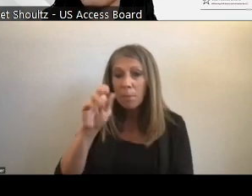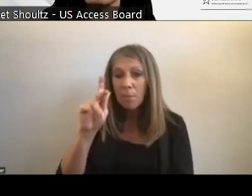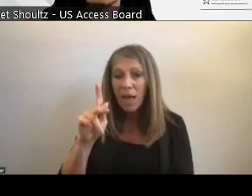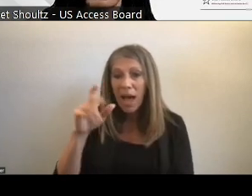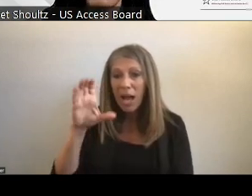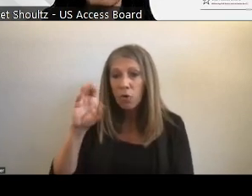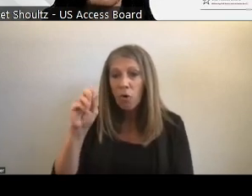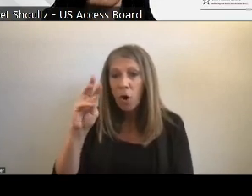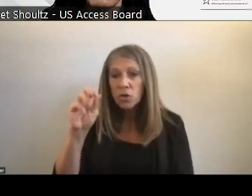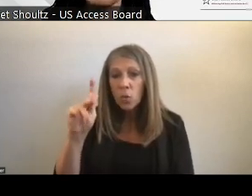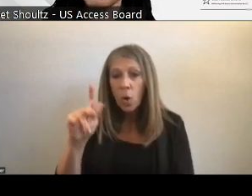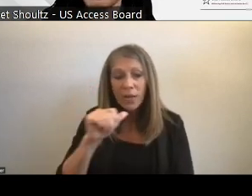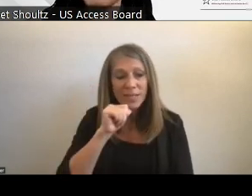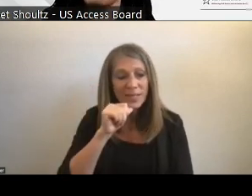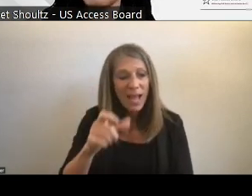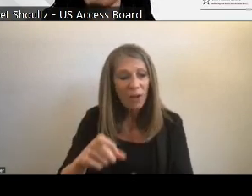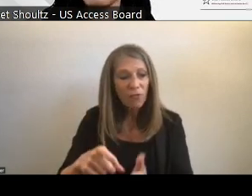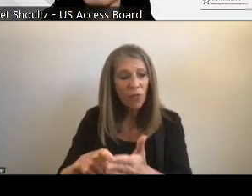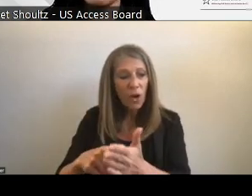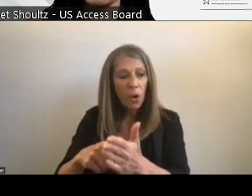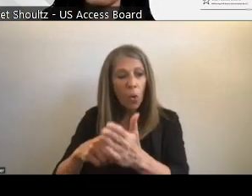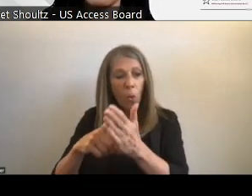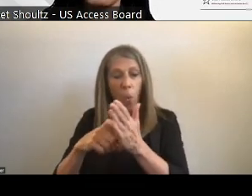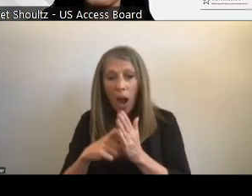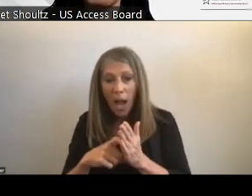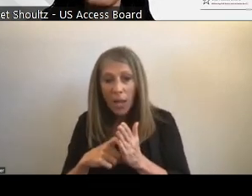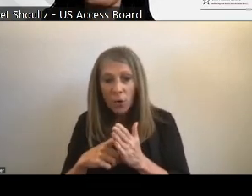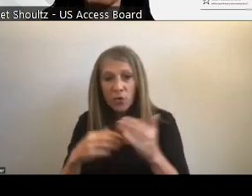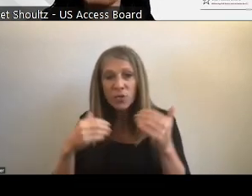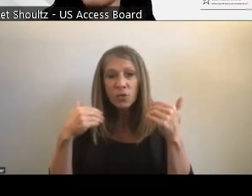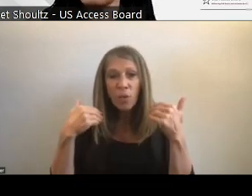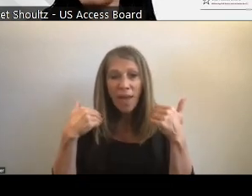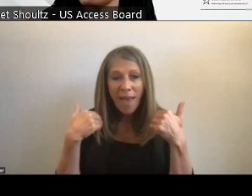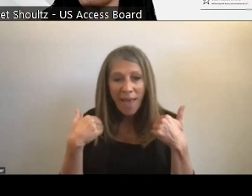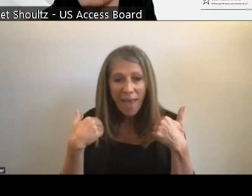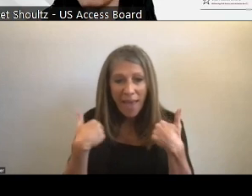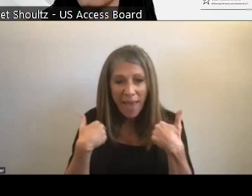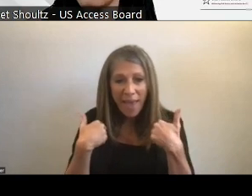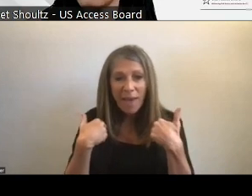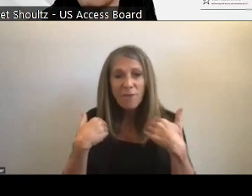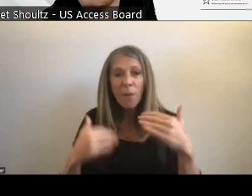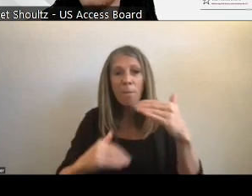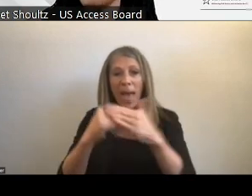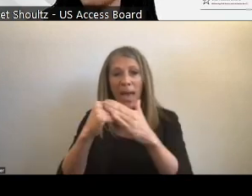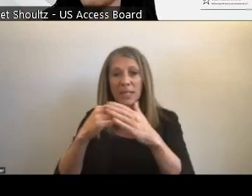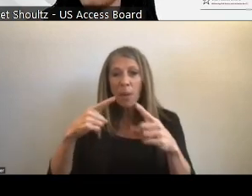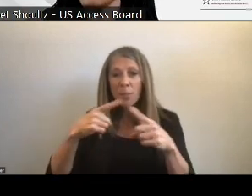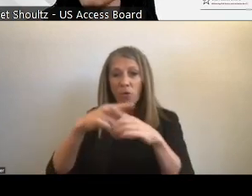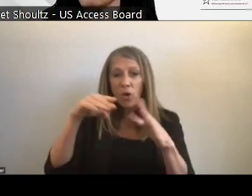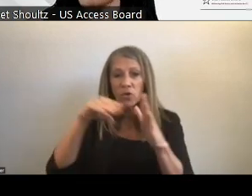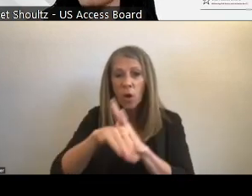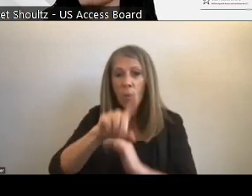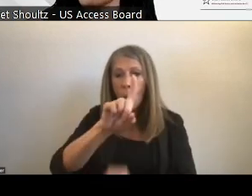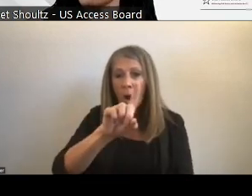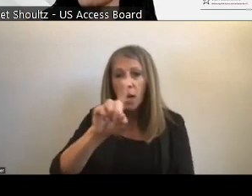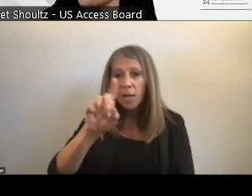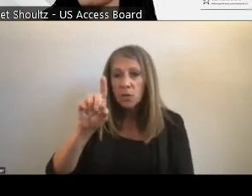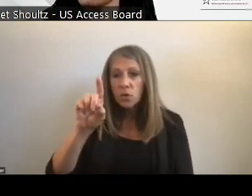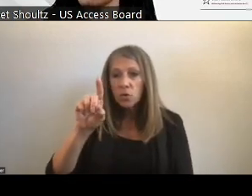is not required to have a maximum cross slope of 1:48." So again, this exception serves to